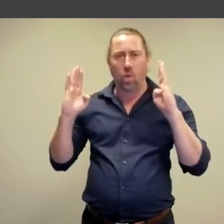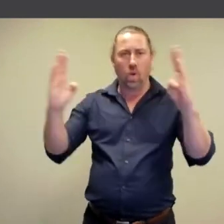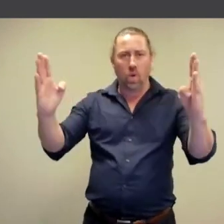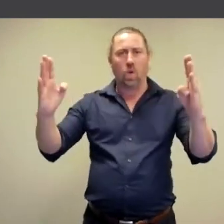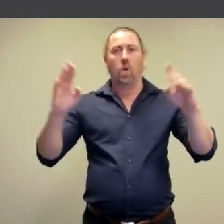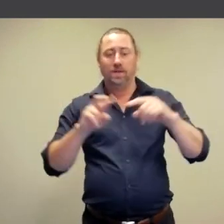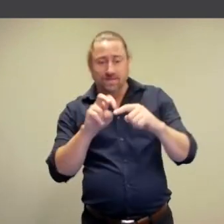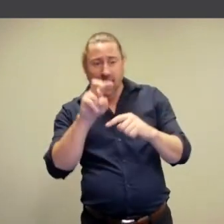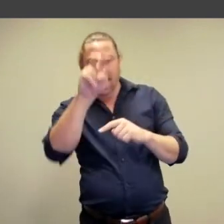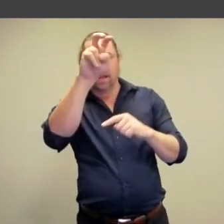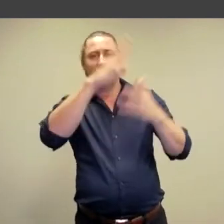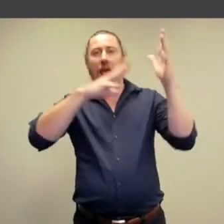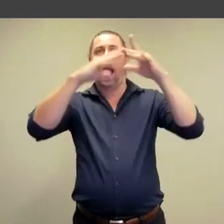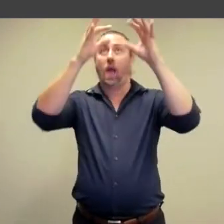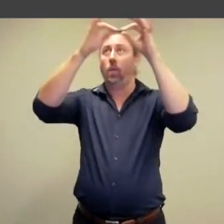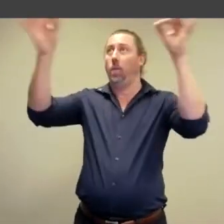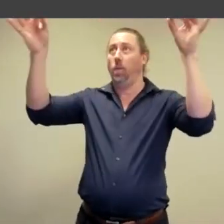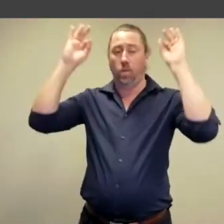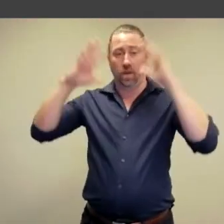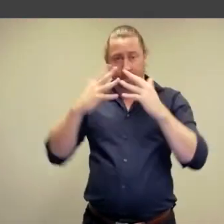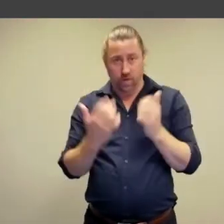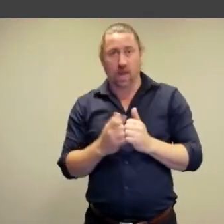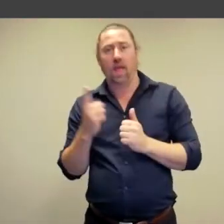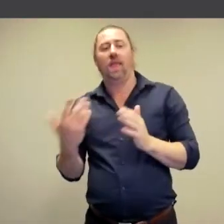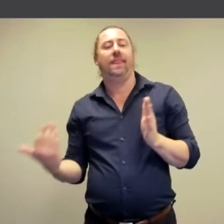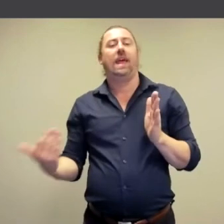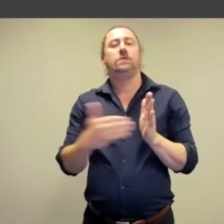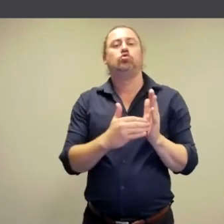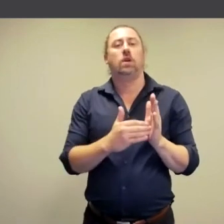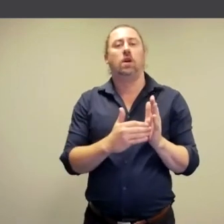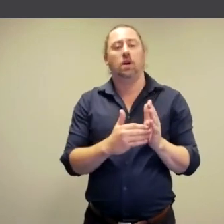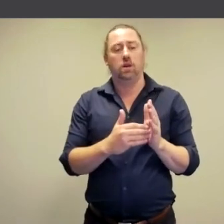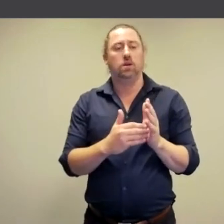hanging systems